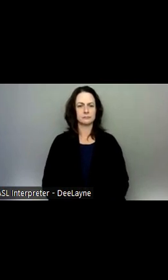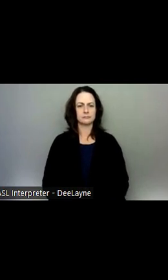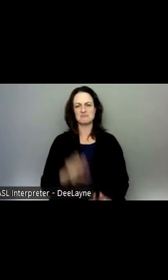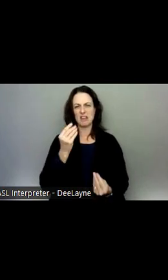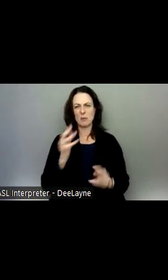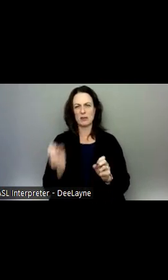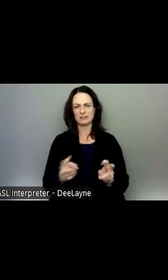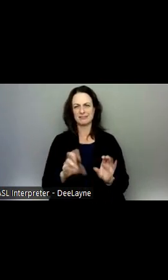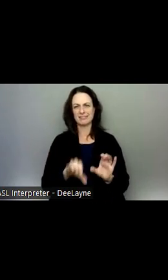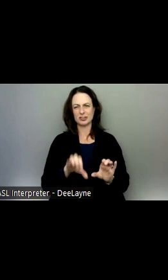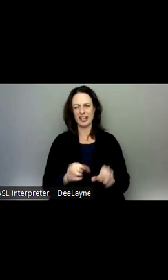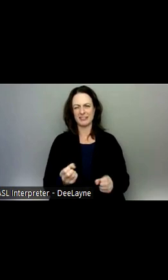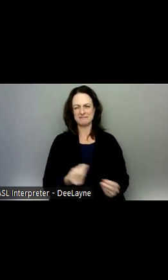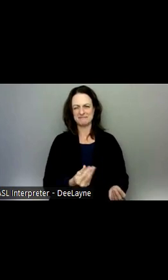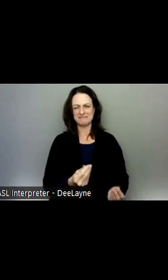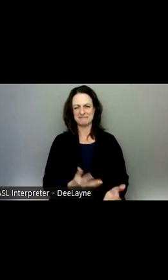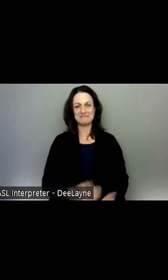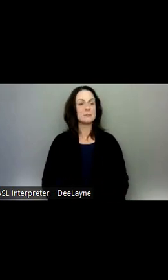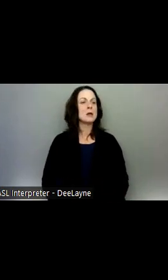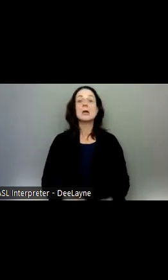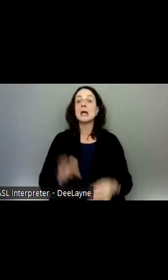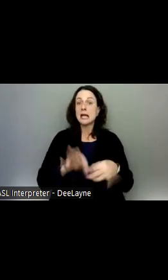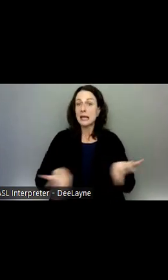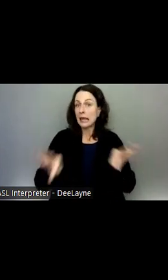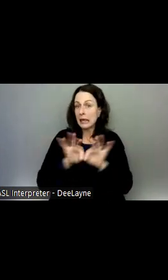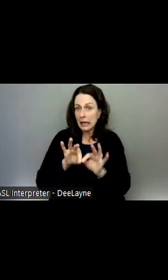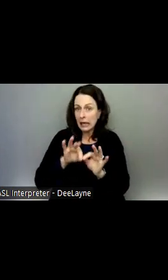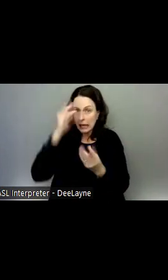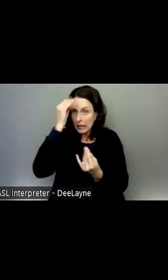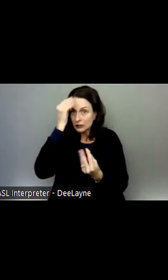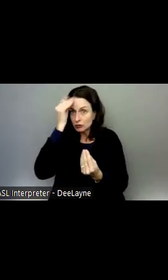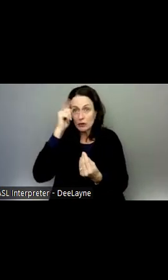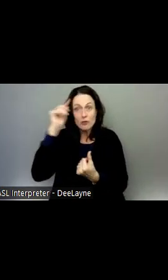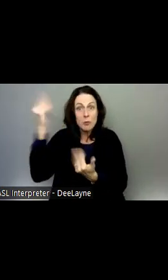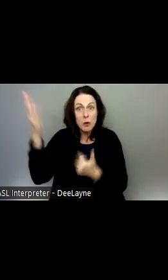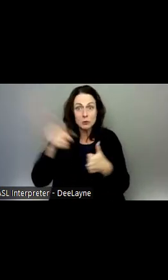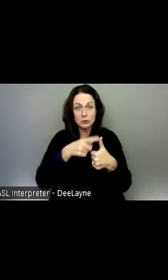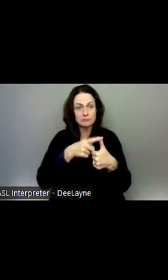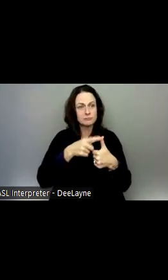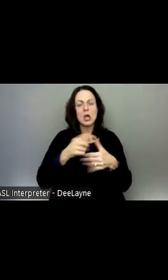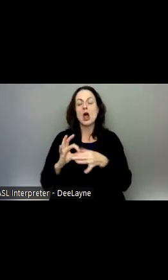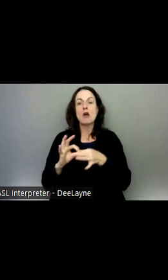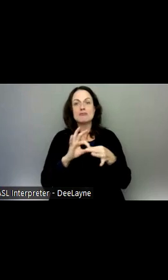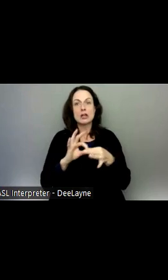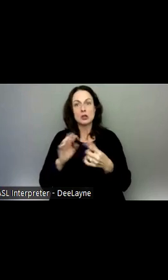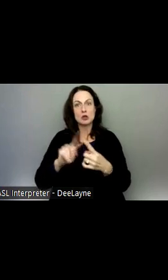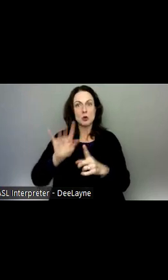So the key considerations for your proposal, one is the relationship to the cultural sector.